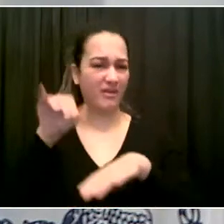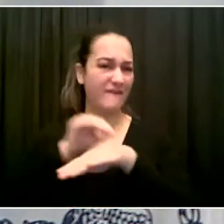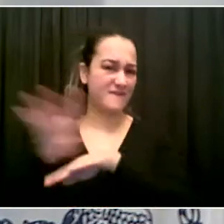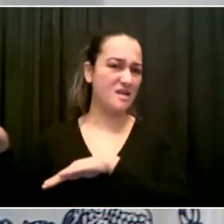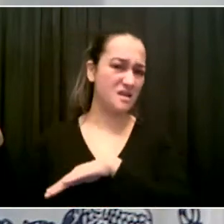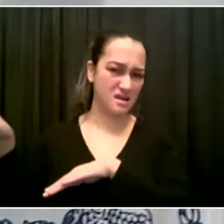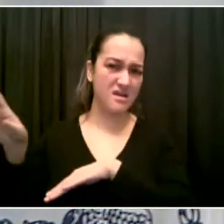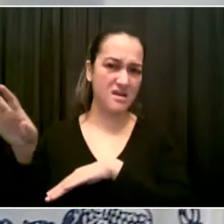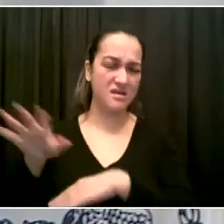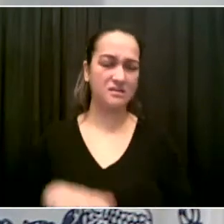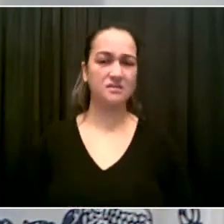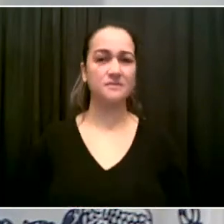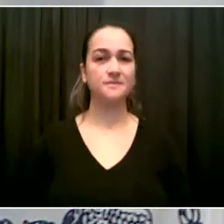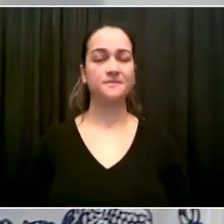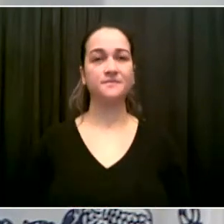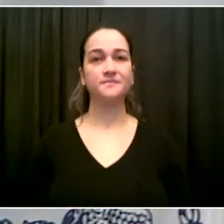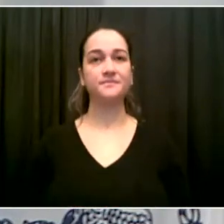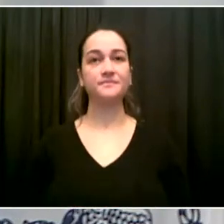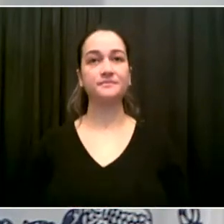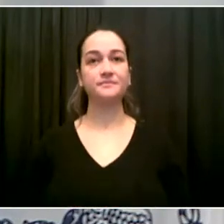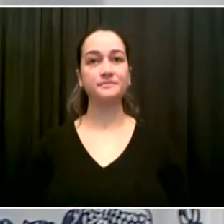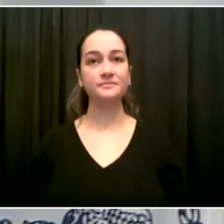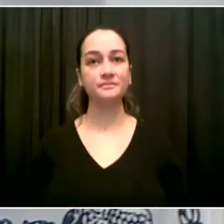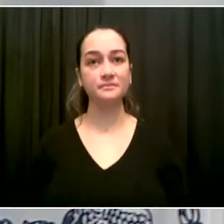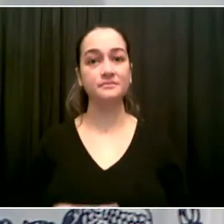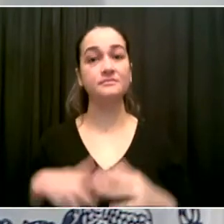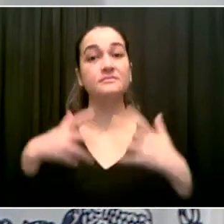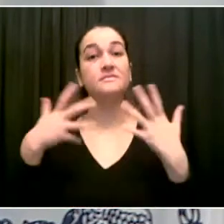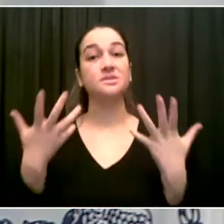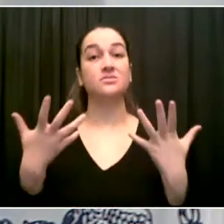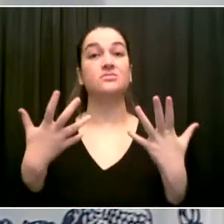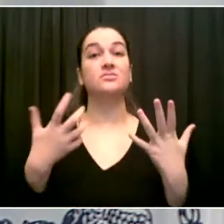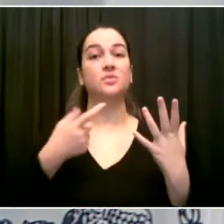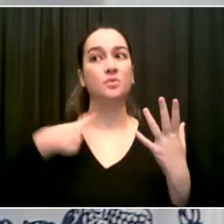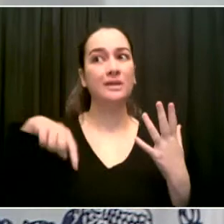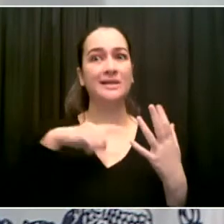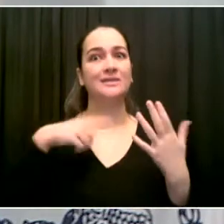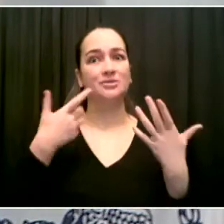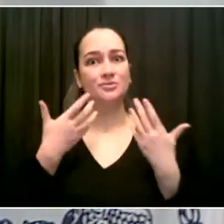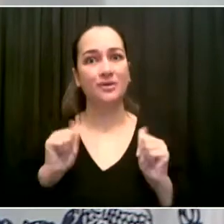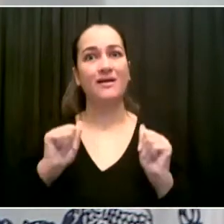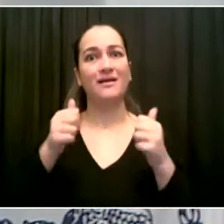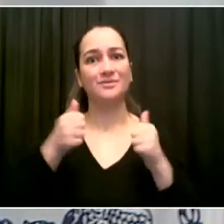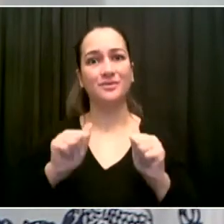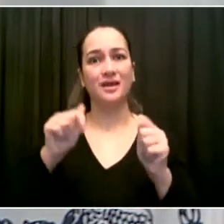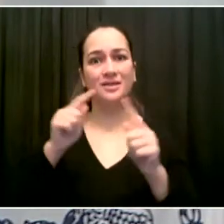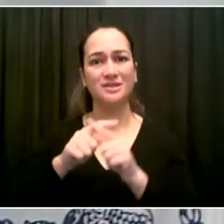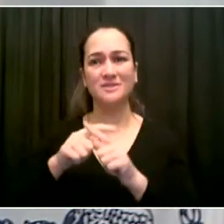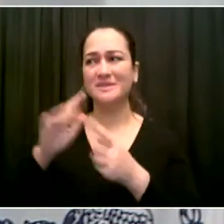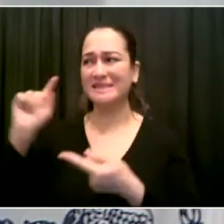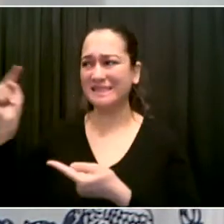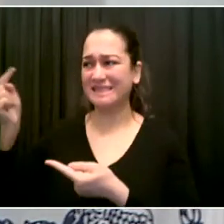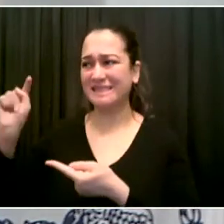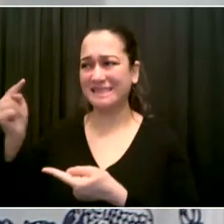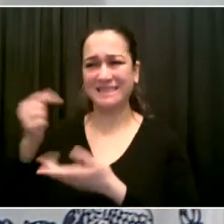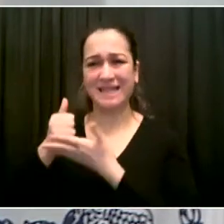PLACE TO ADDRESS IT. I DO BELIEVE THAT THE CITY RECECVOERS, AS THE LIFE OF THE CITY GOES BACK TO